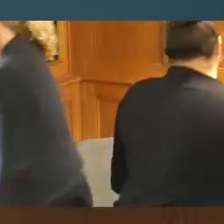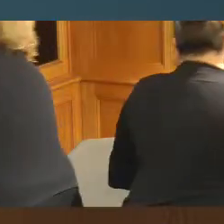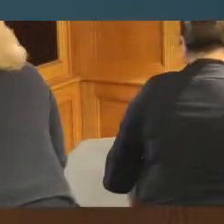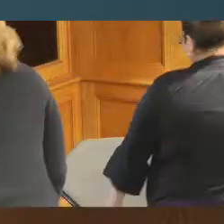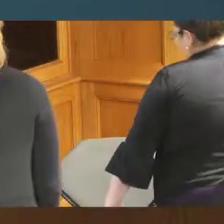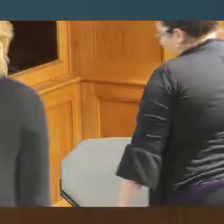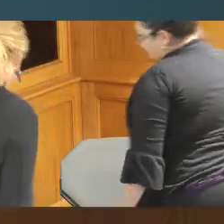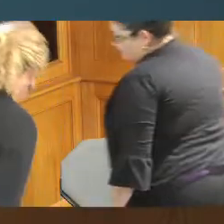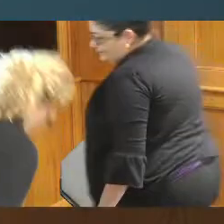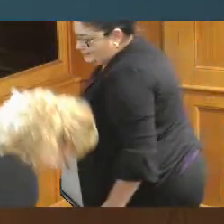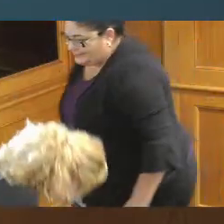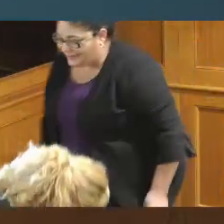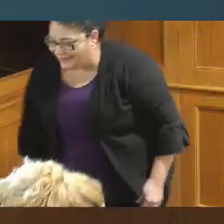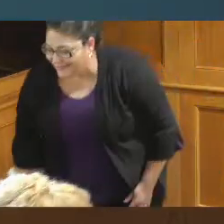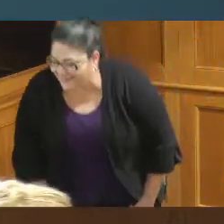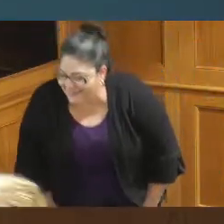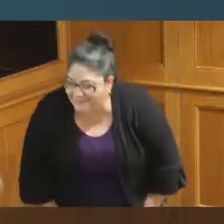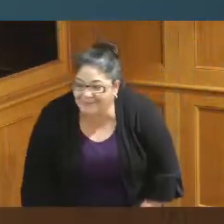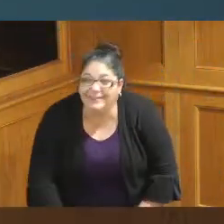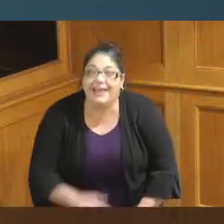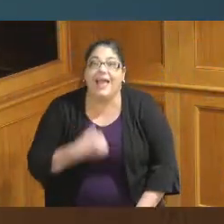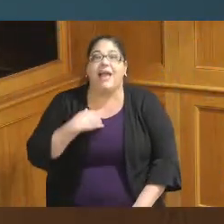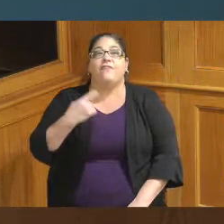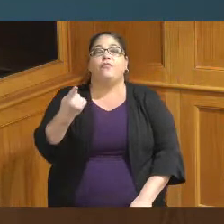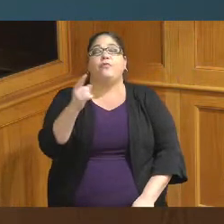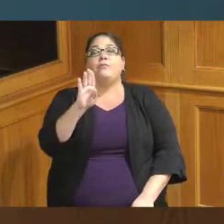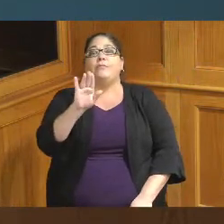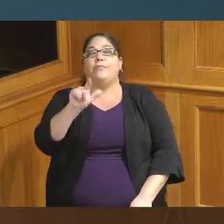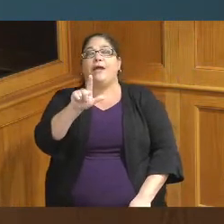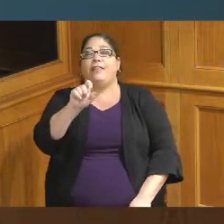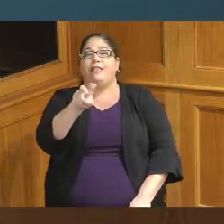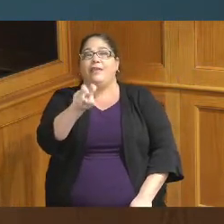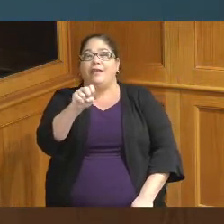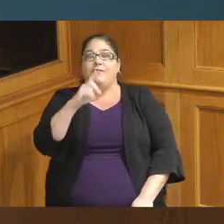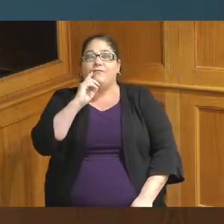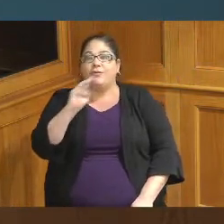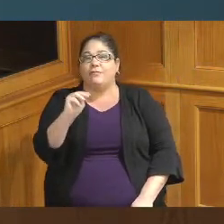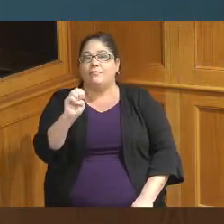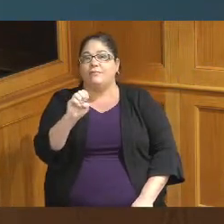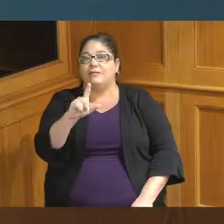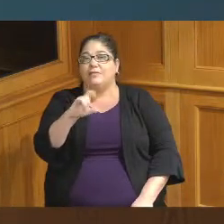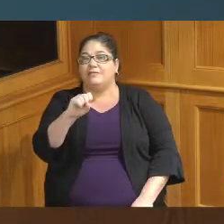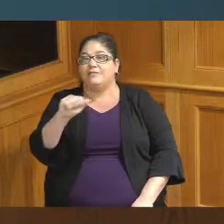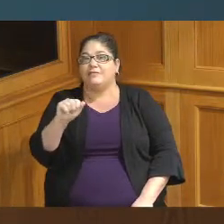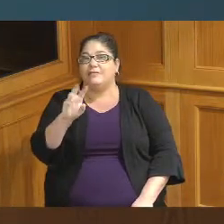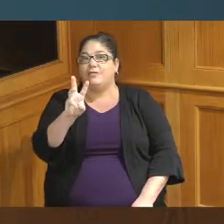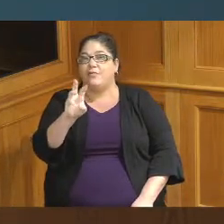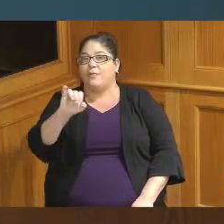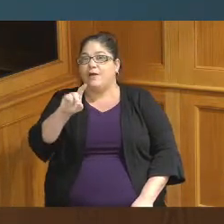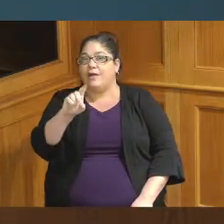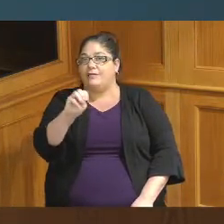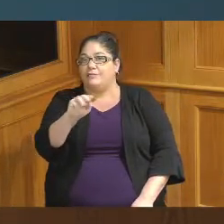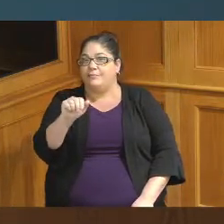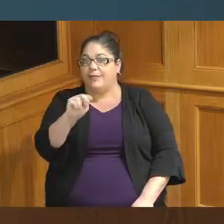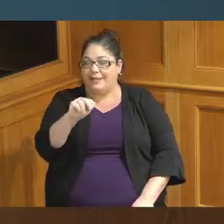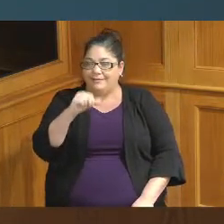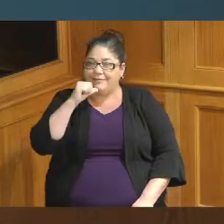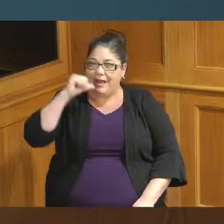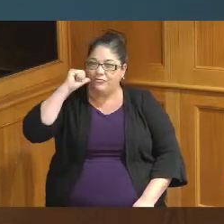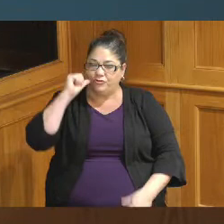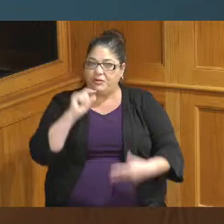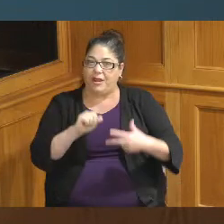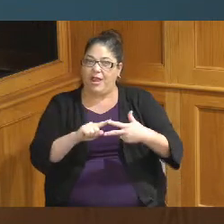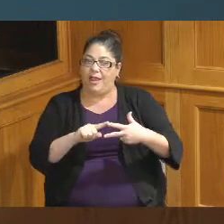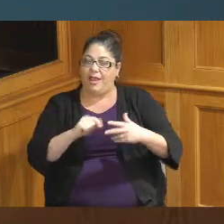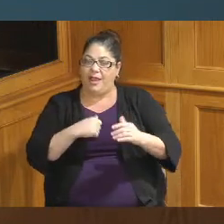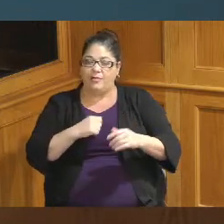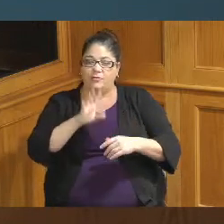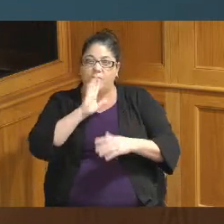I think on here for Melissa Weidman had a meeting with her yesterday regarding her reappointment to